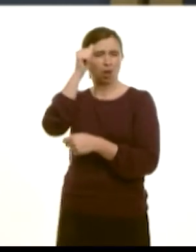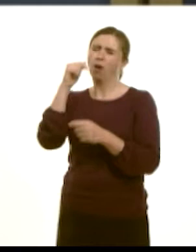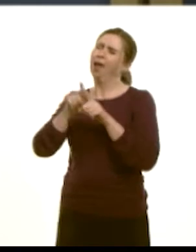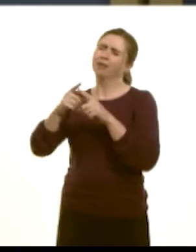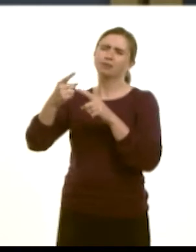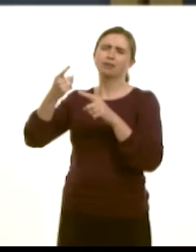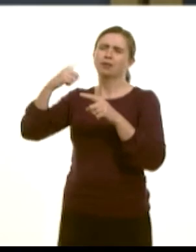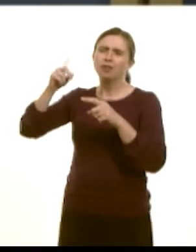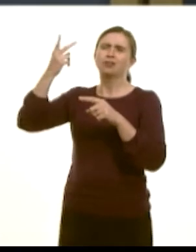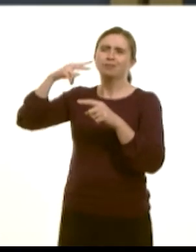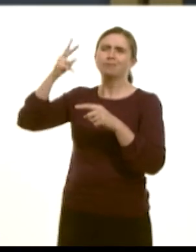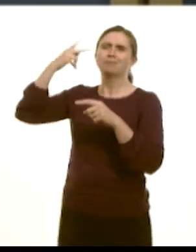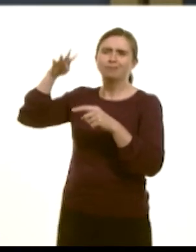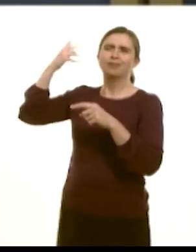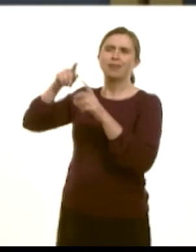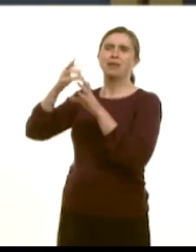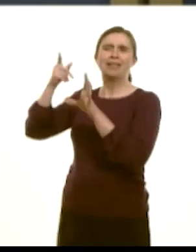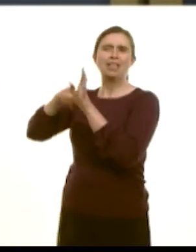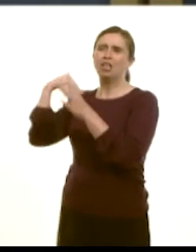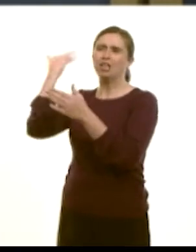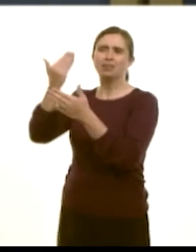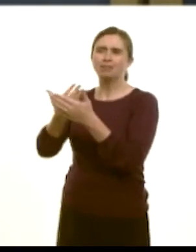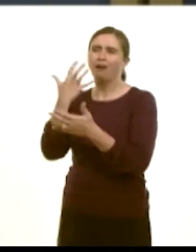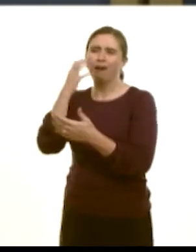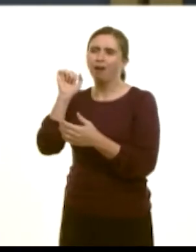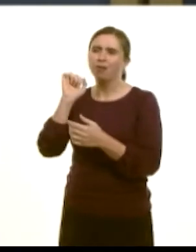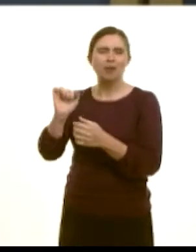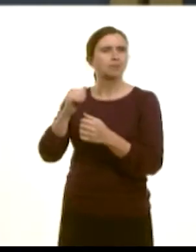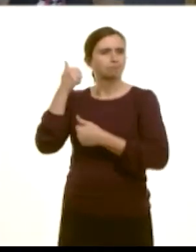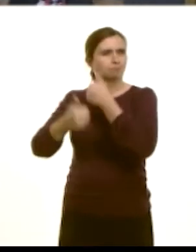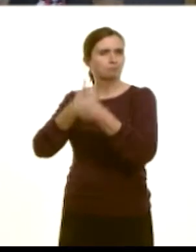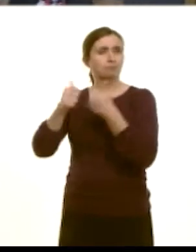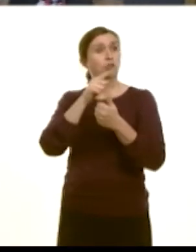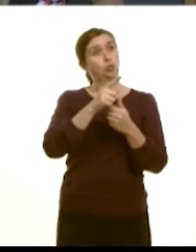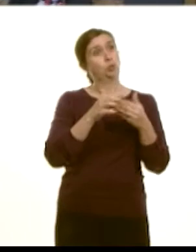we know that we can rely on the fire service here in Wales, under your leadership as a Welsh Government?